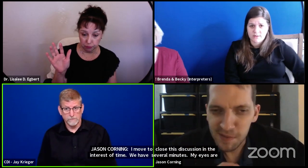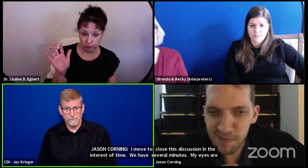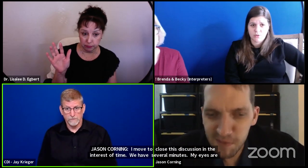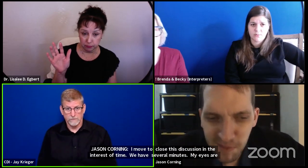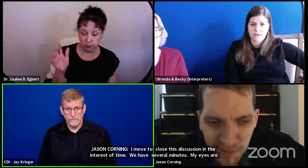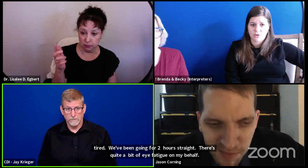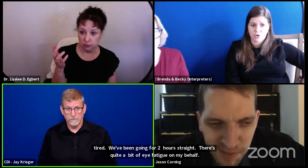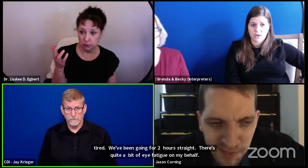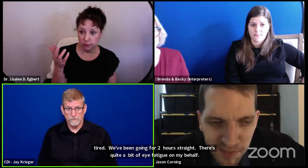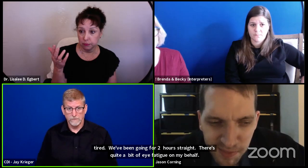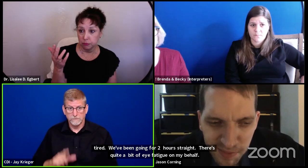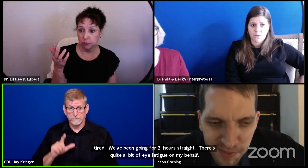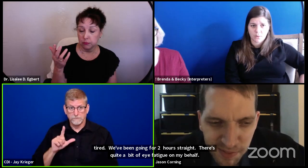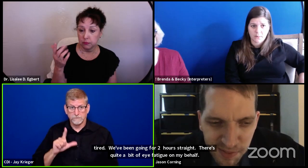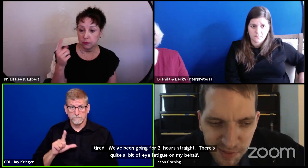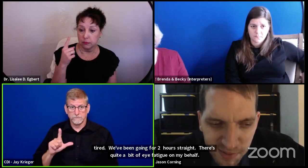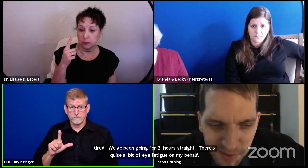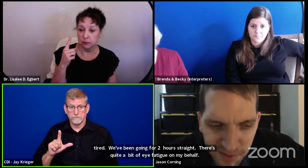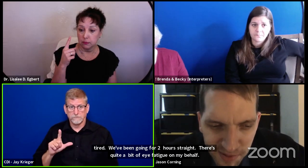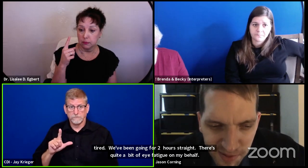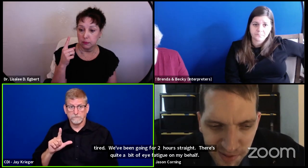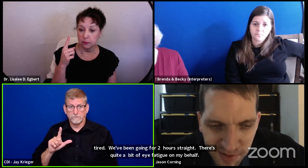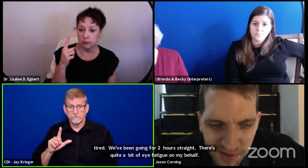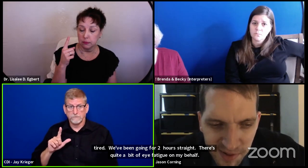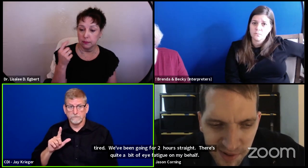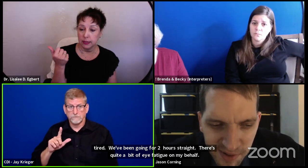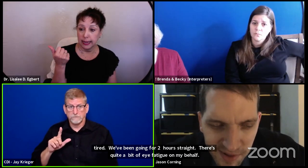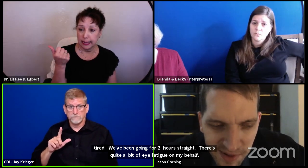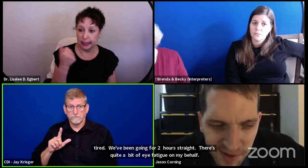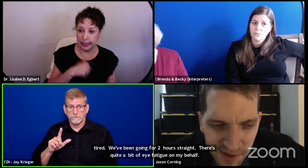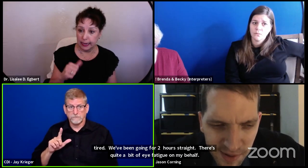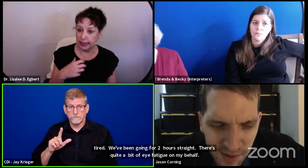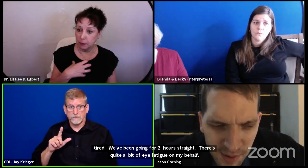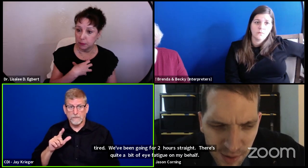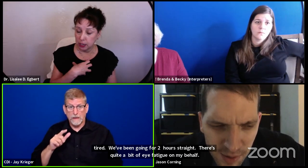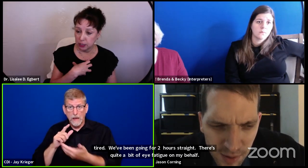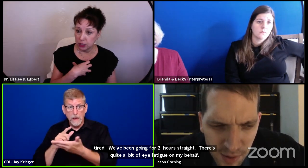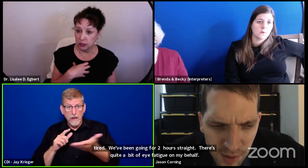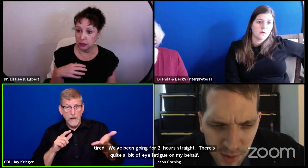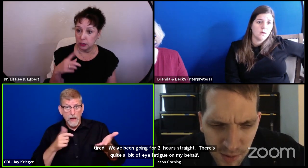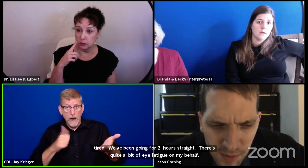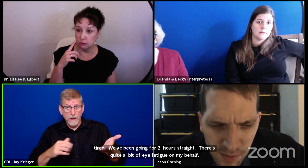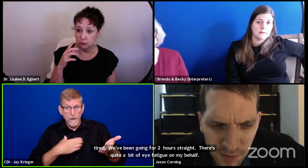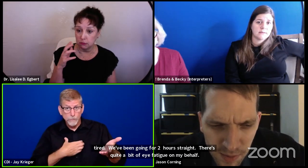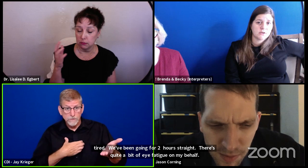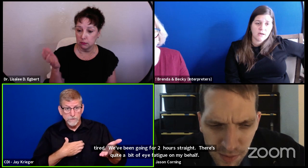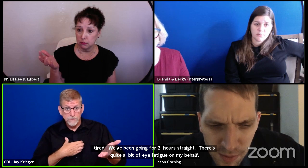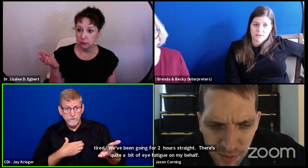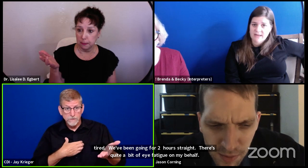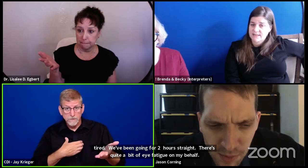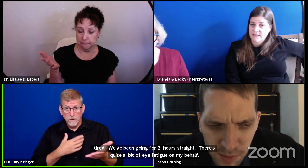motion by Dr. Gray? Okay.